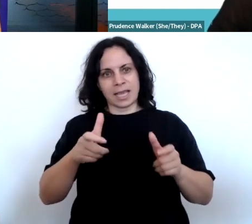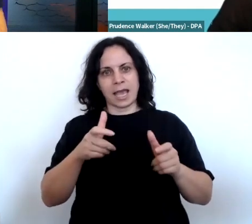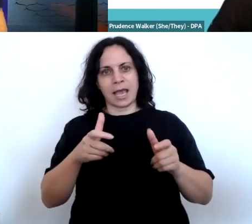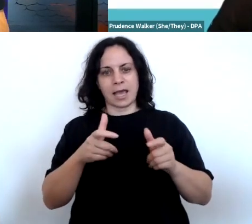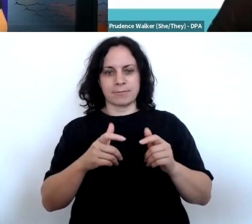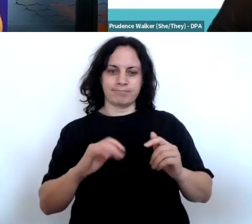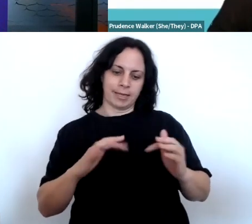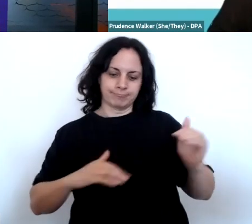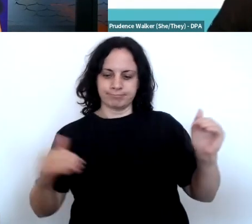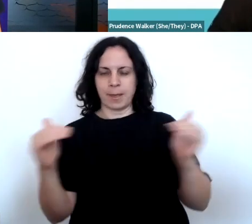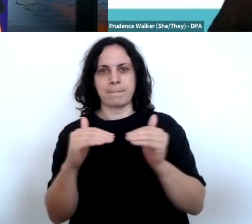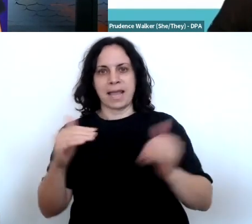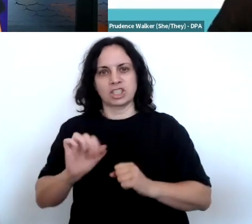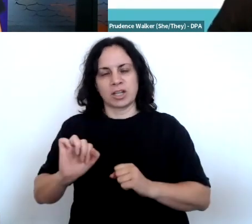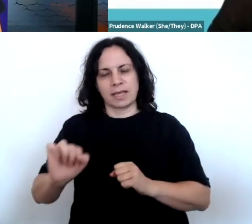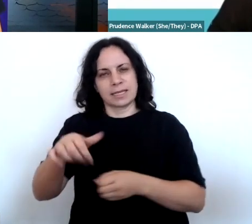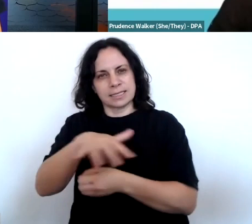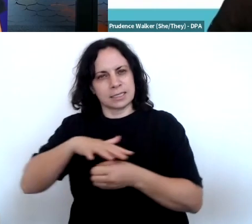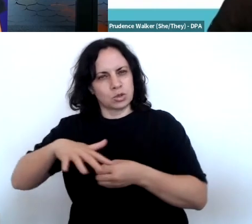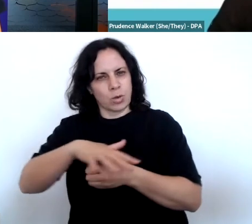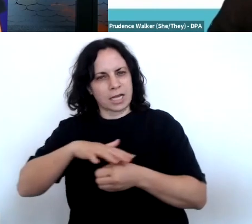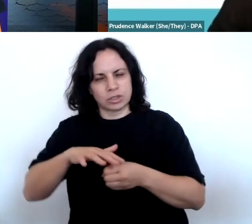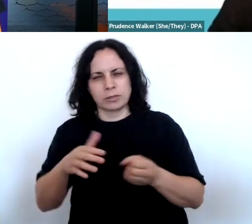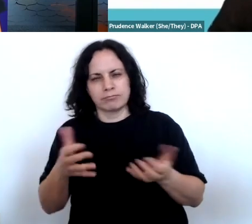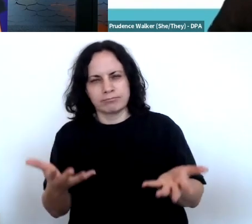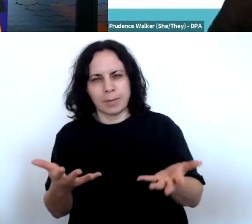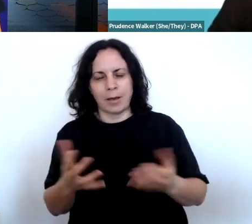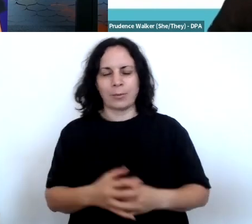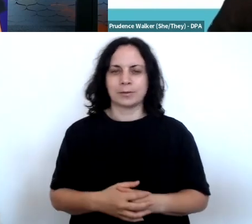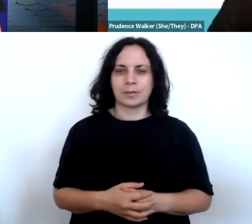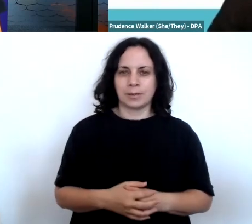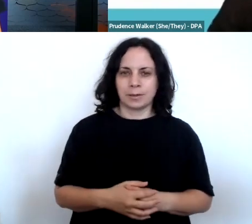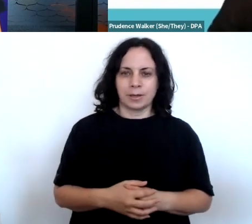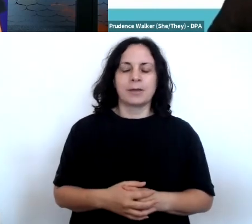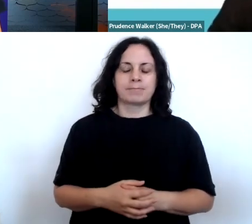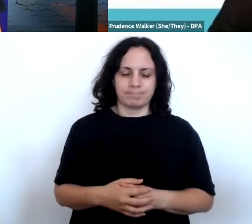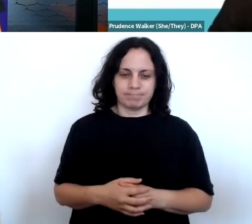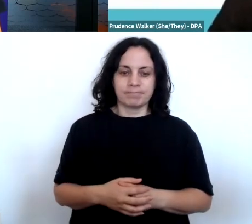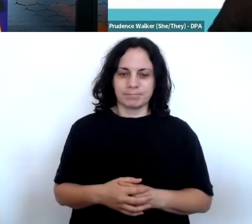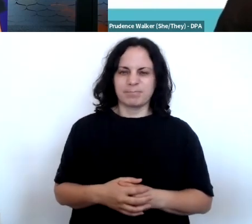Yeah, that’s a really good question, a really fair question, and one we need to give